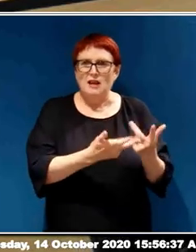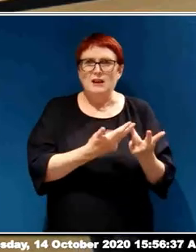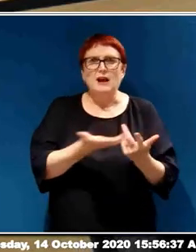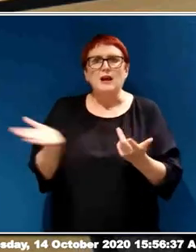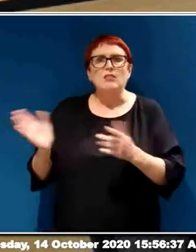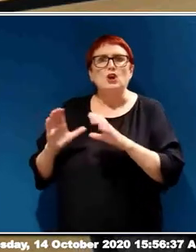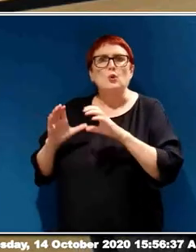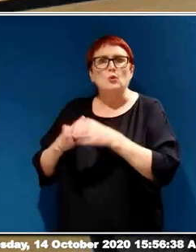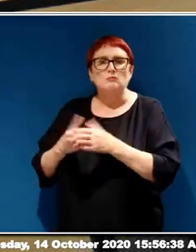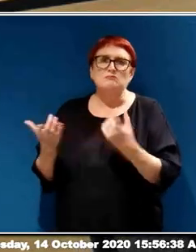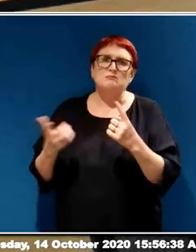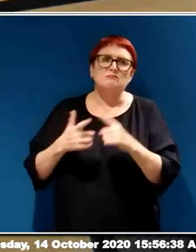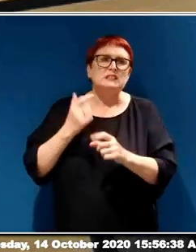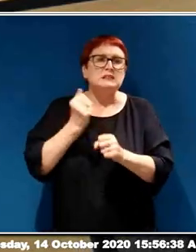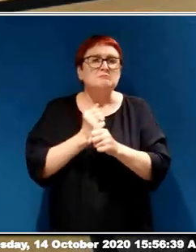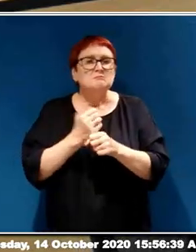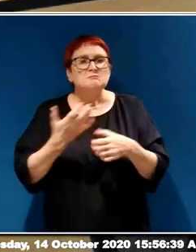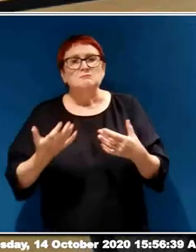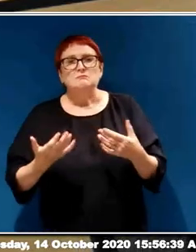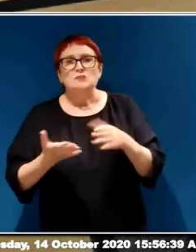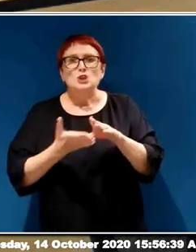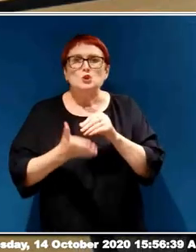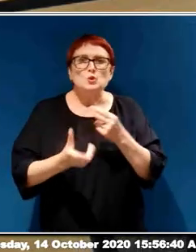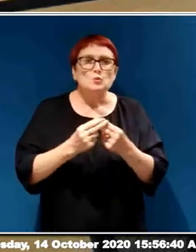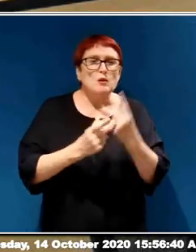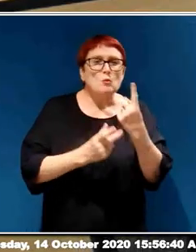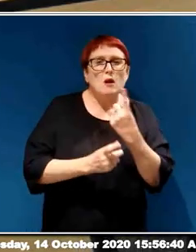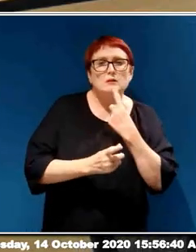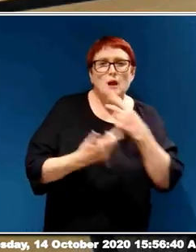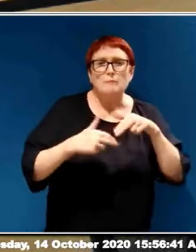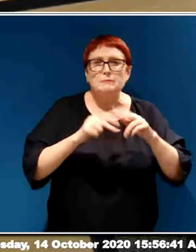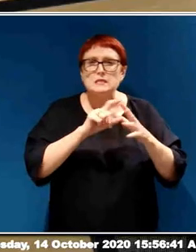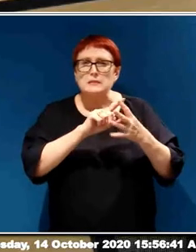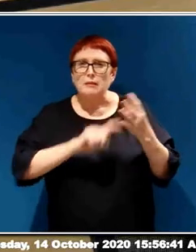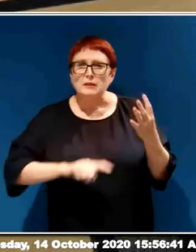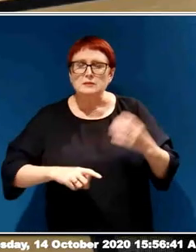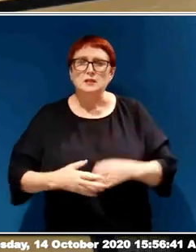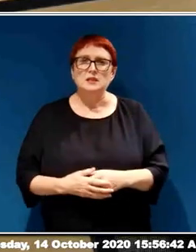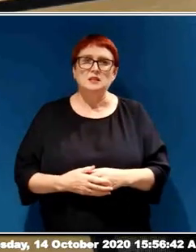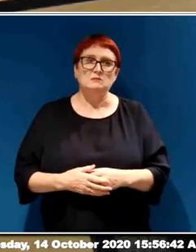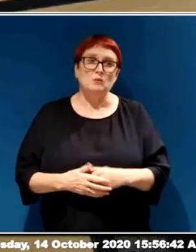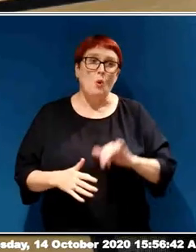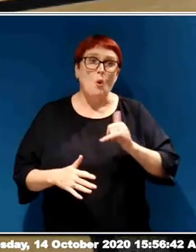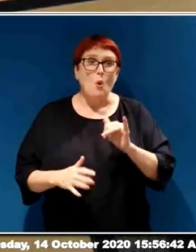disabilities, of a particular age, students who are culturally or